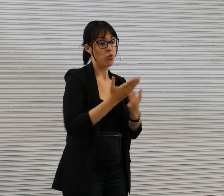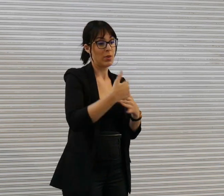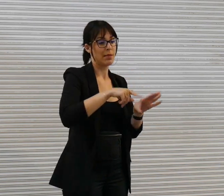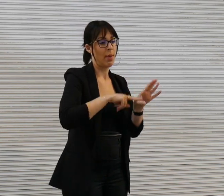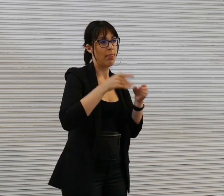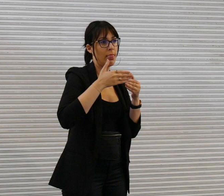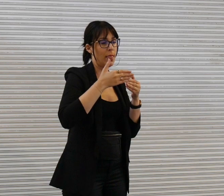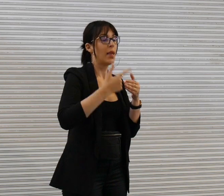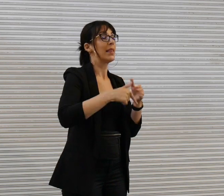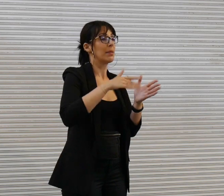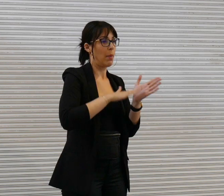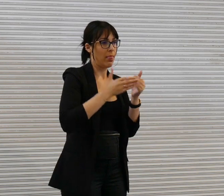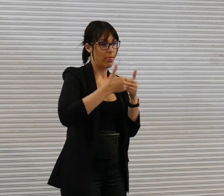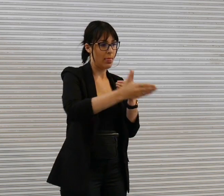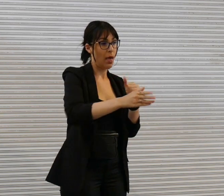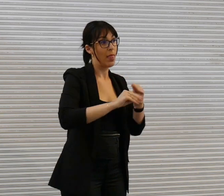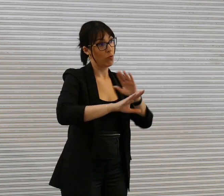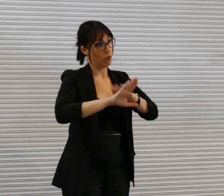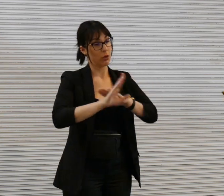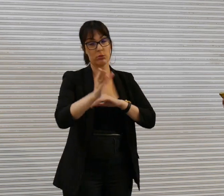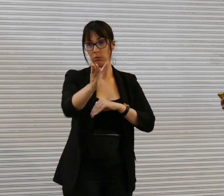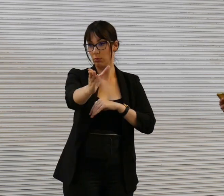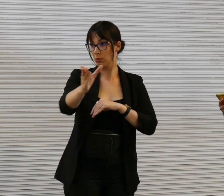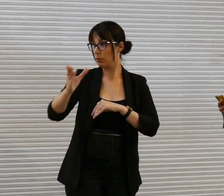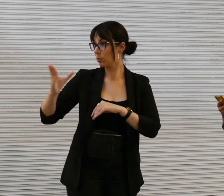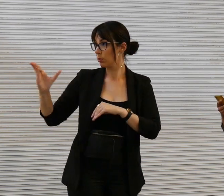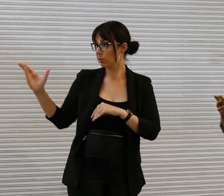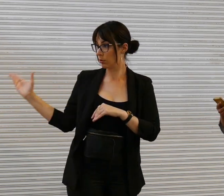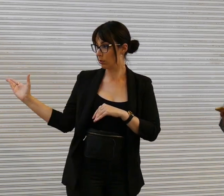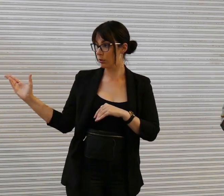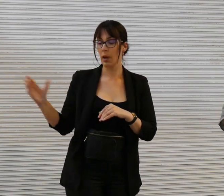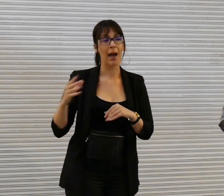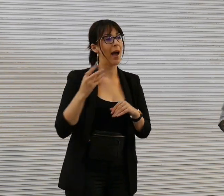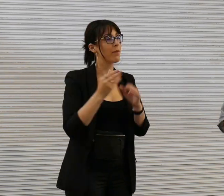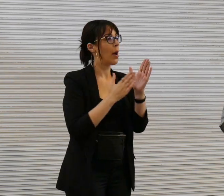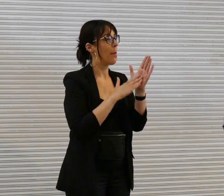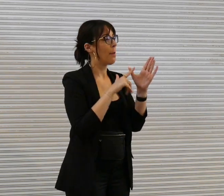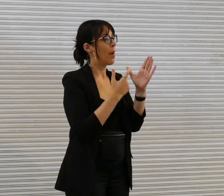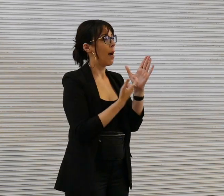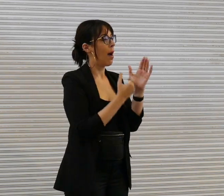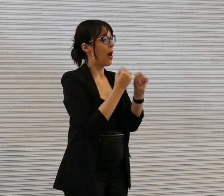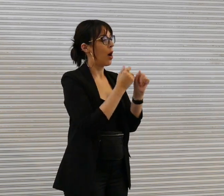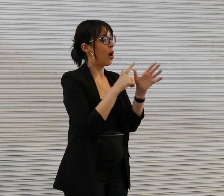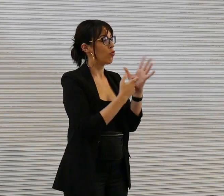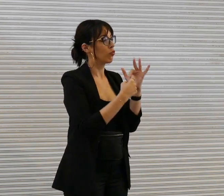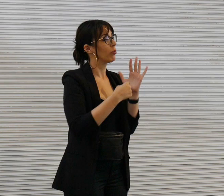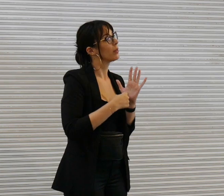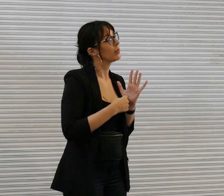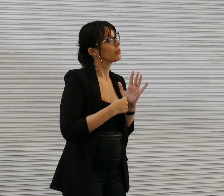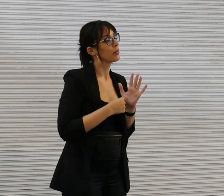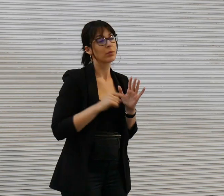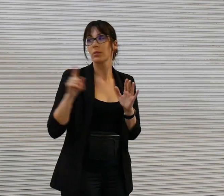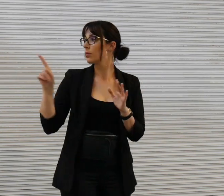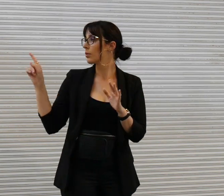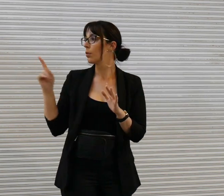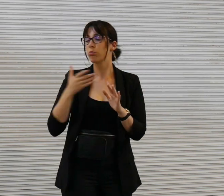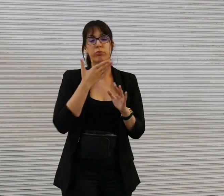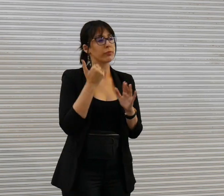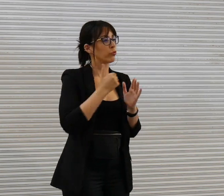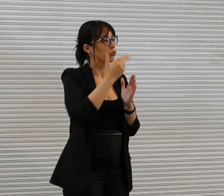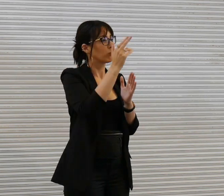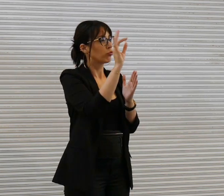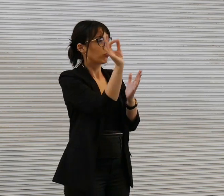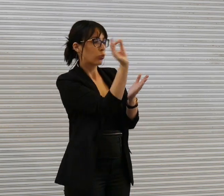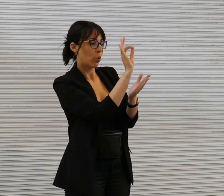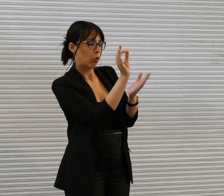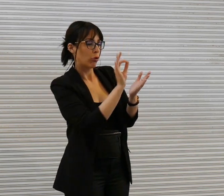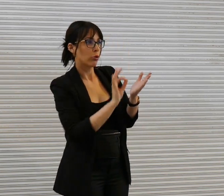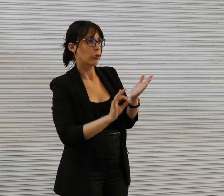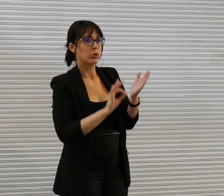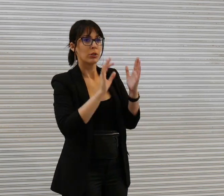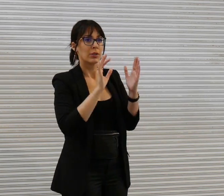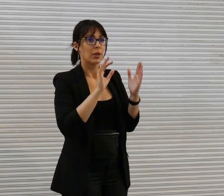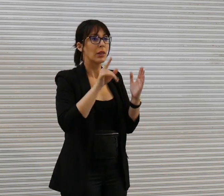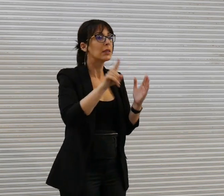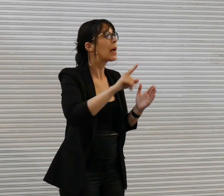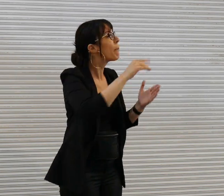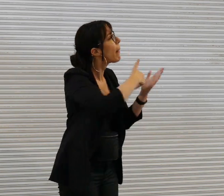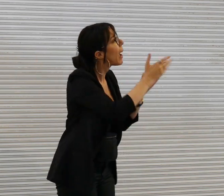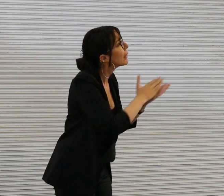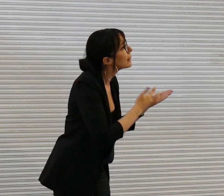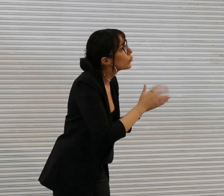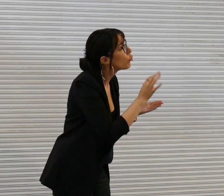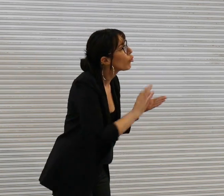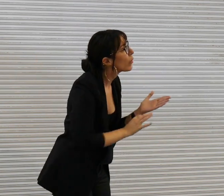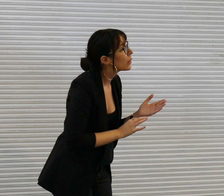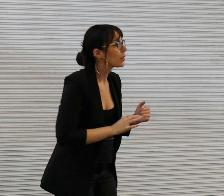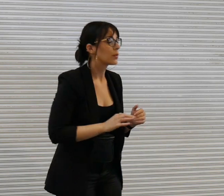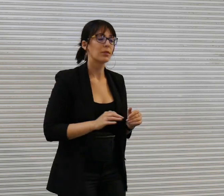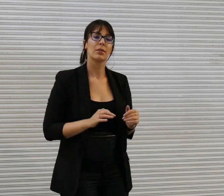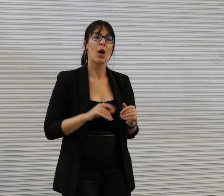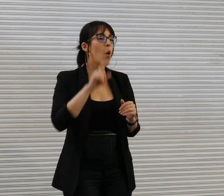then over to our right we have um Margaret Bold beautiful drawings focusing on Australian